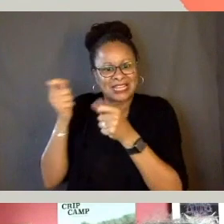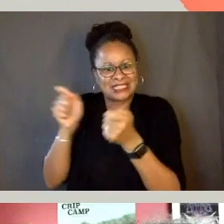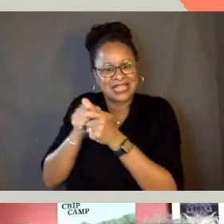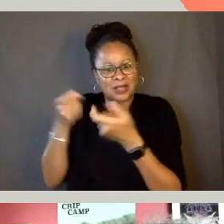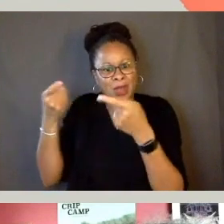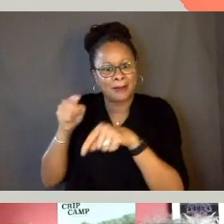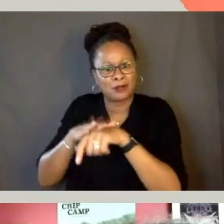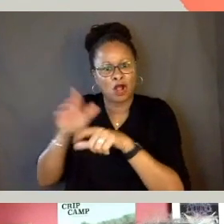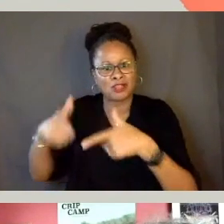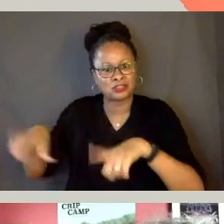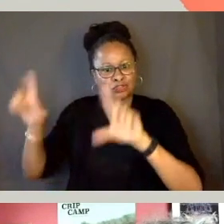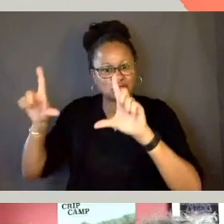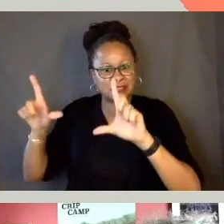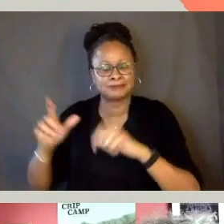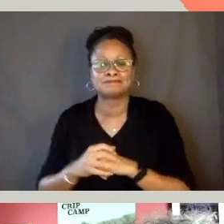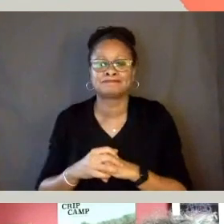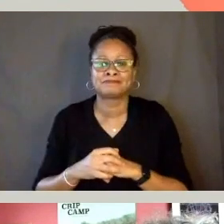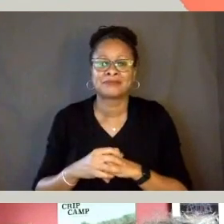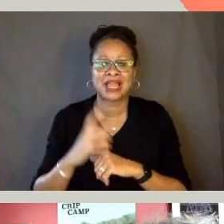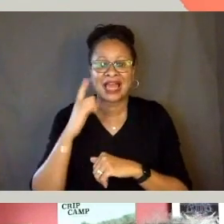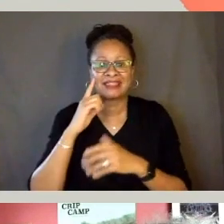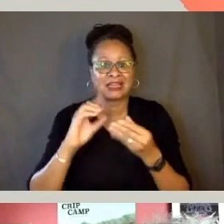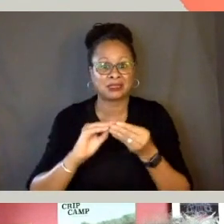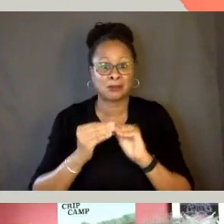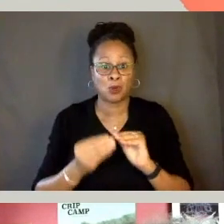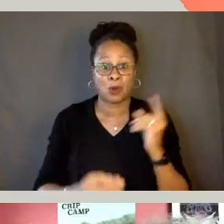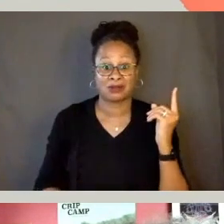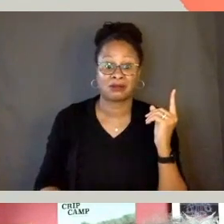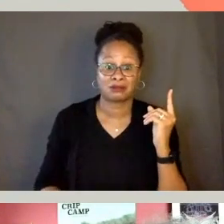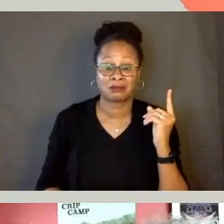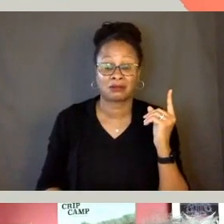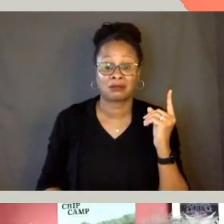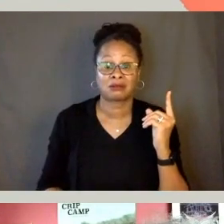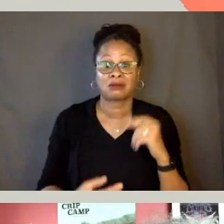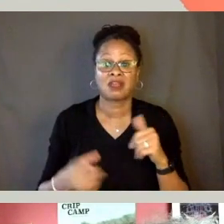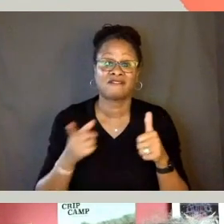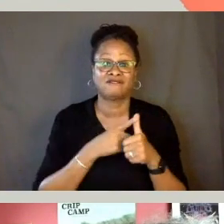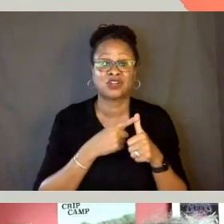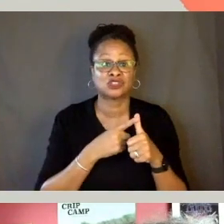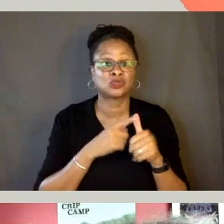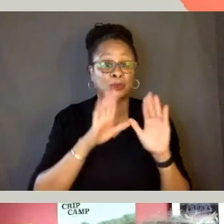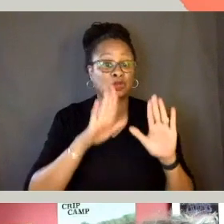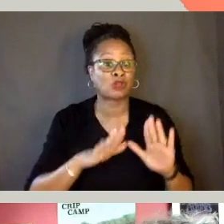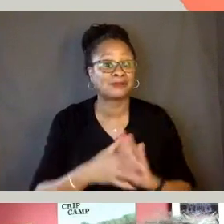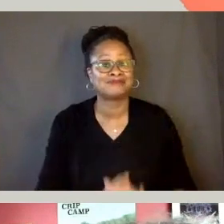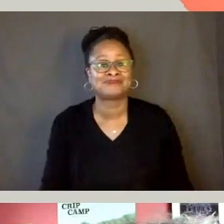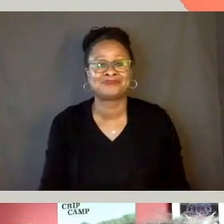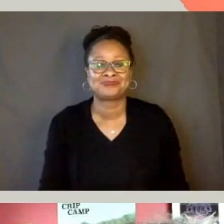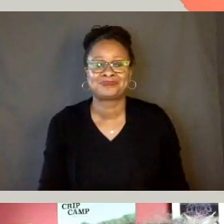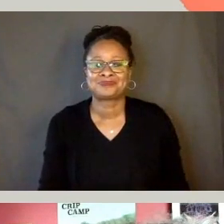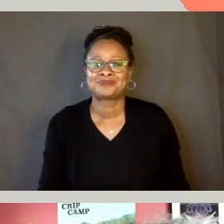So I think sample number one first would be great. Great.